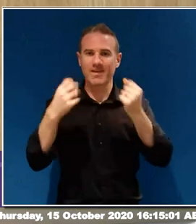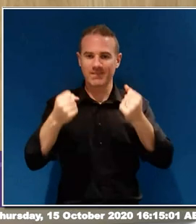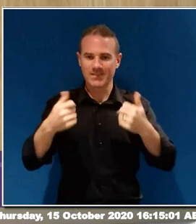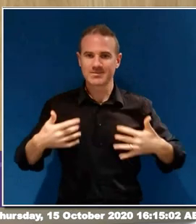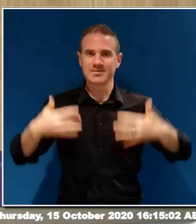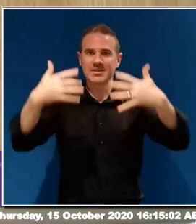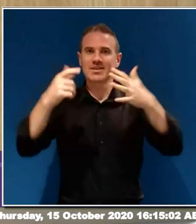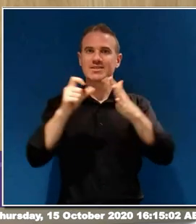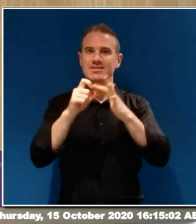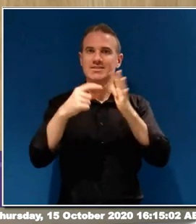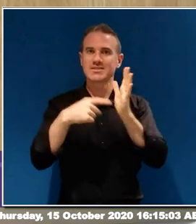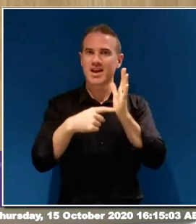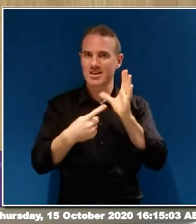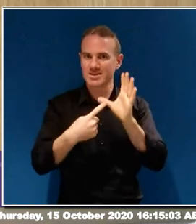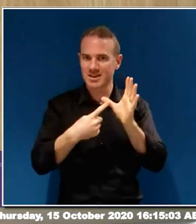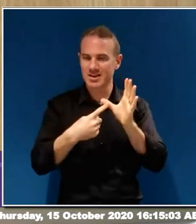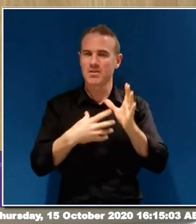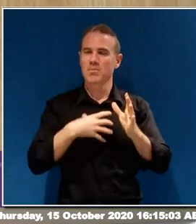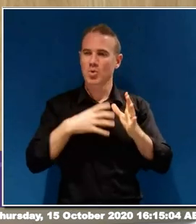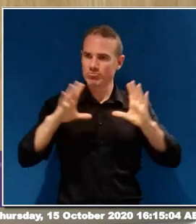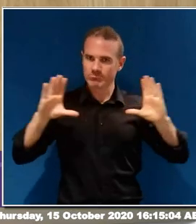fantastic, to all governments.